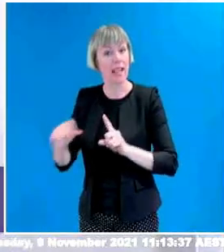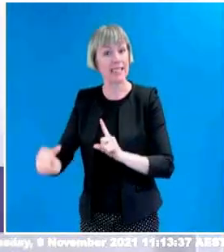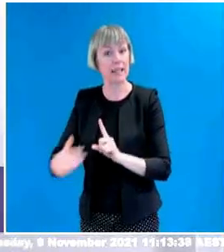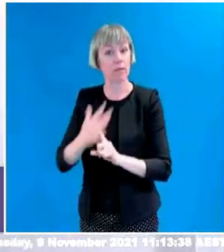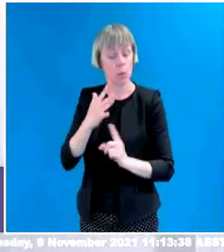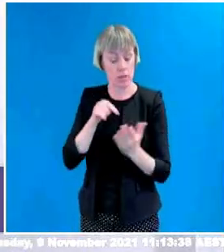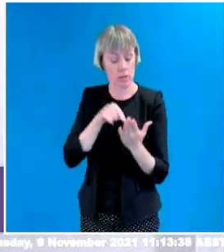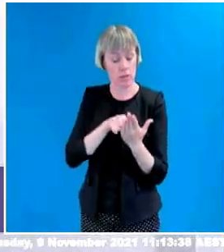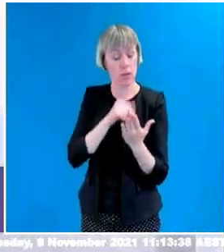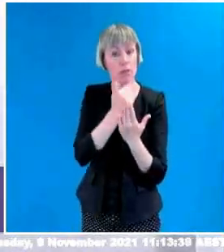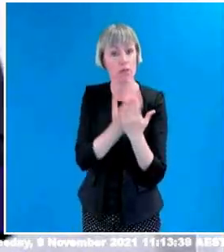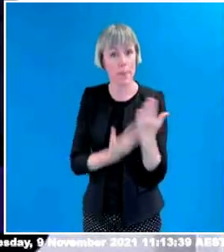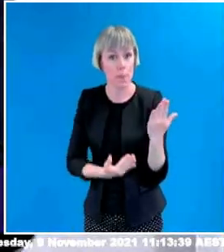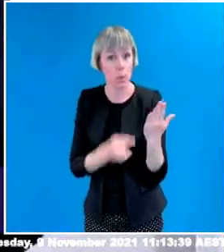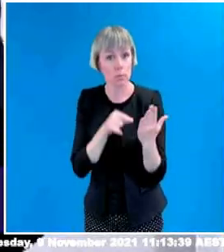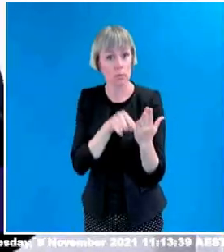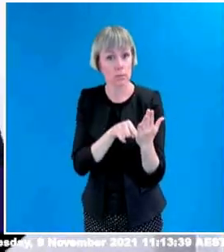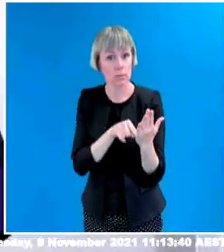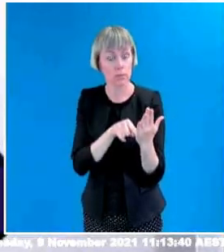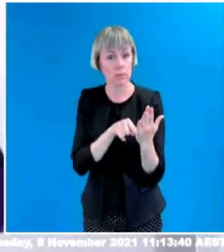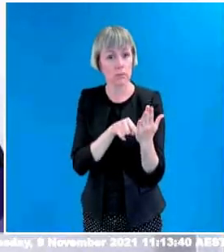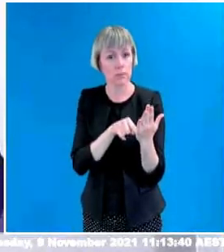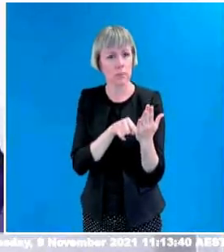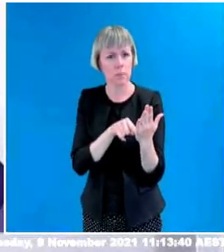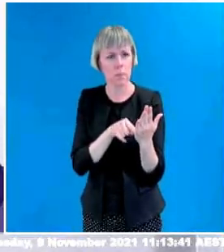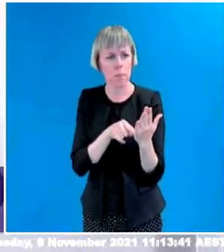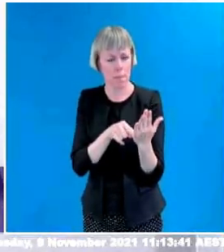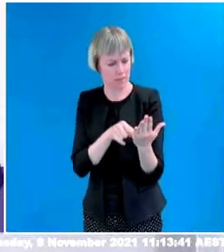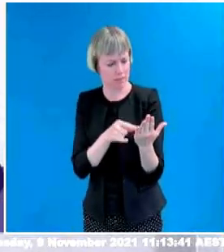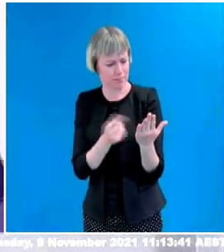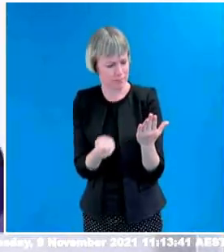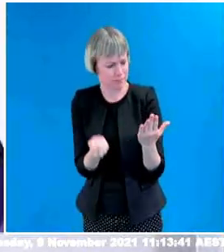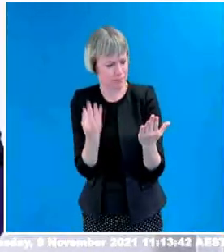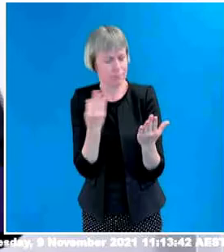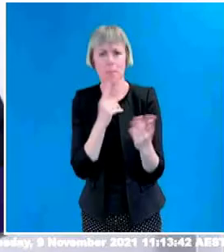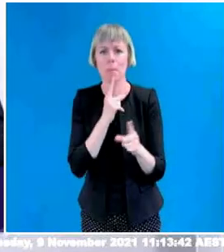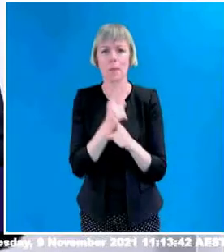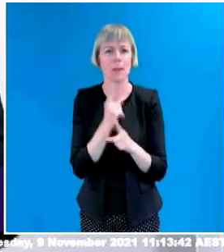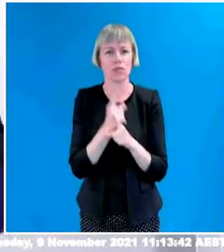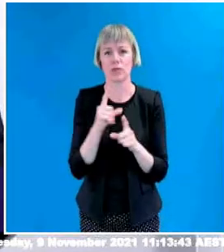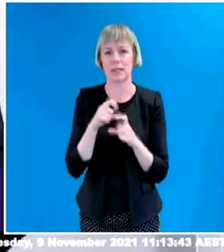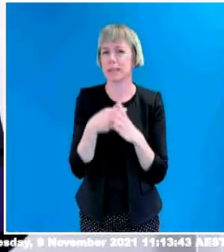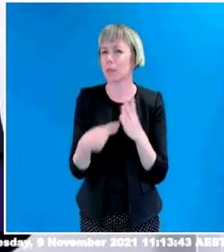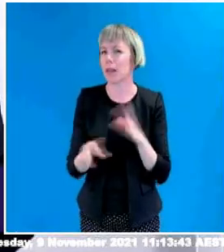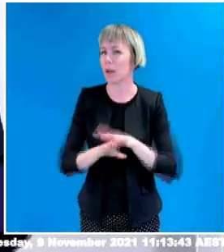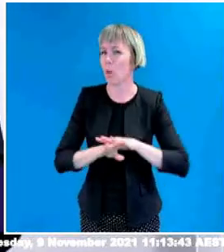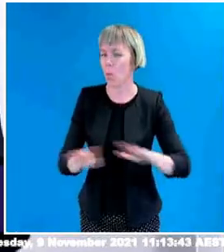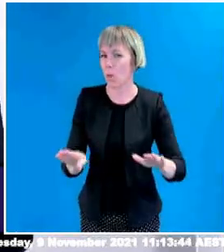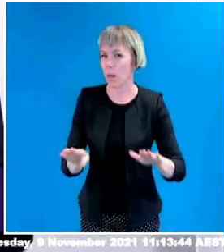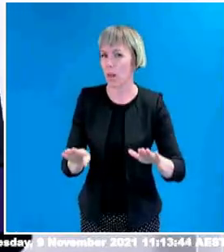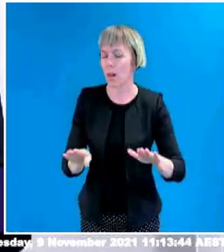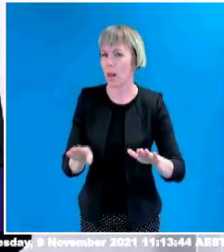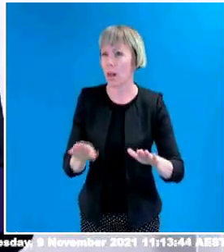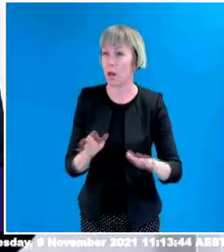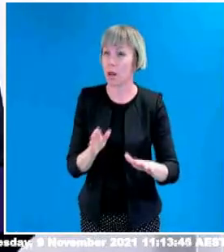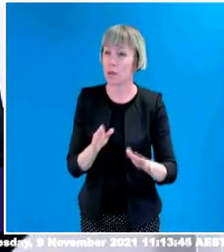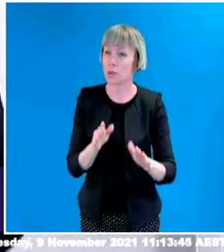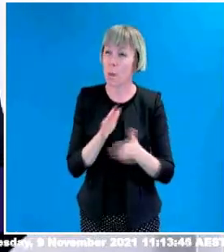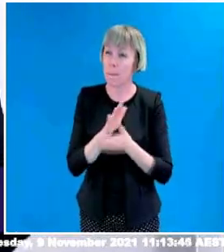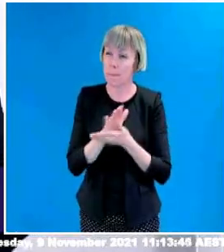But disability is not in there, and is that also a reflection that we have some